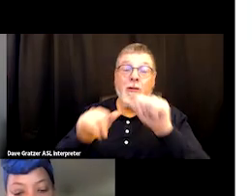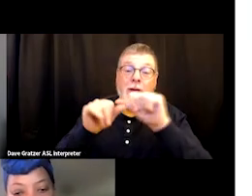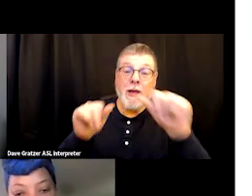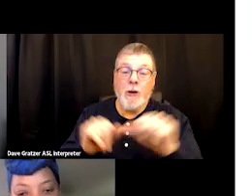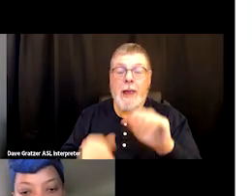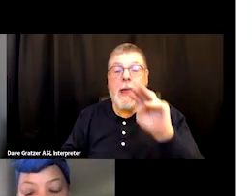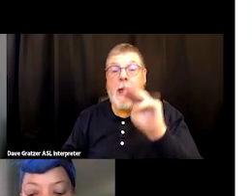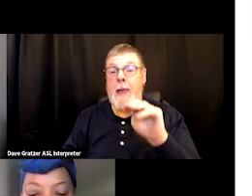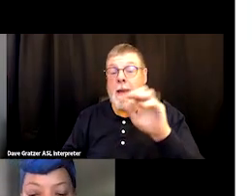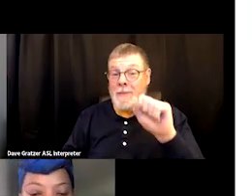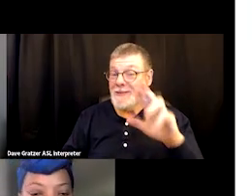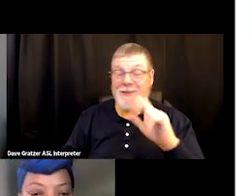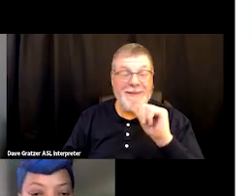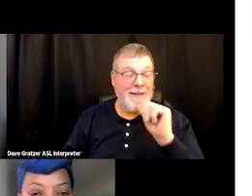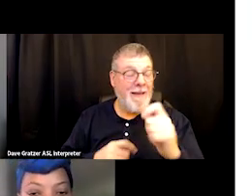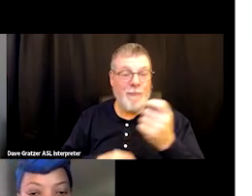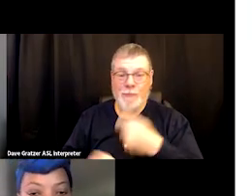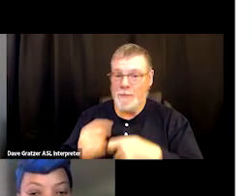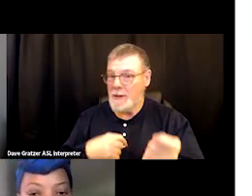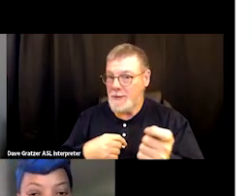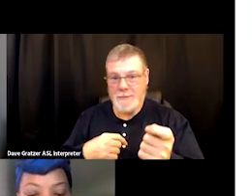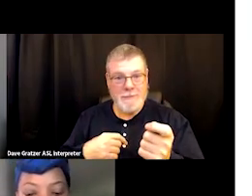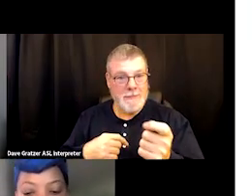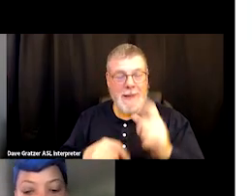does not take the place of the 3373. You have to do both.